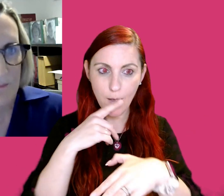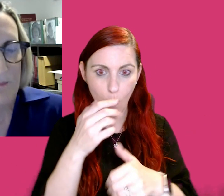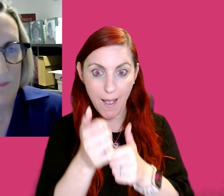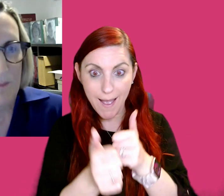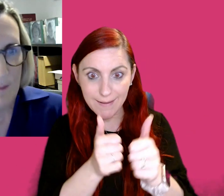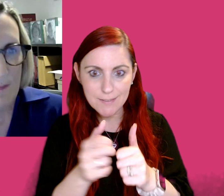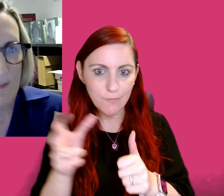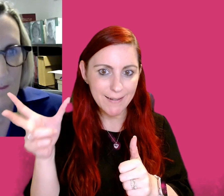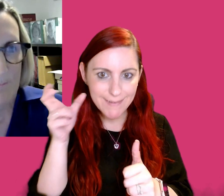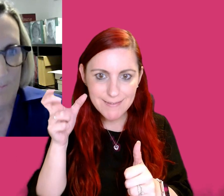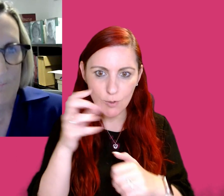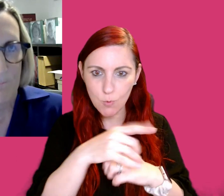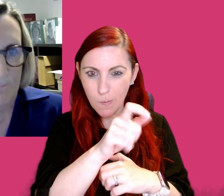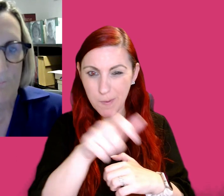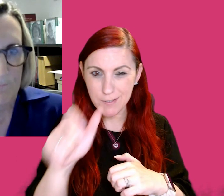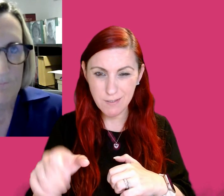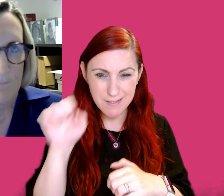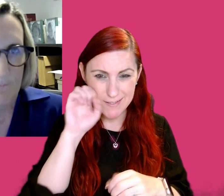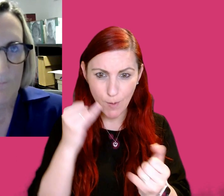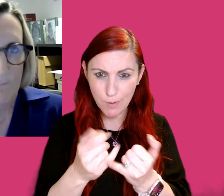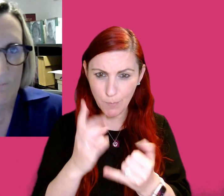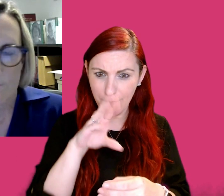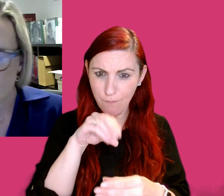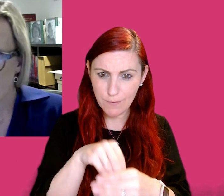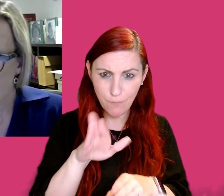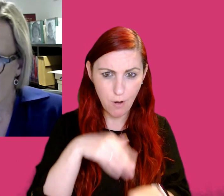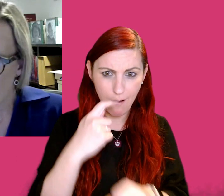this is something you've been doing for quite a while and we can learn learn a lot from you and